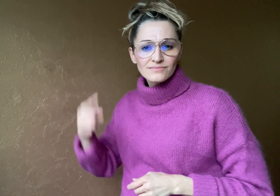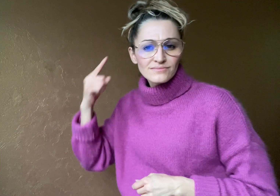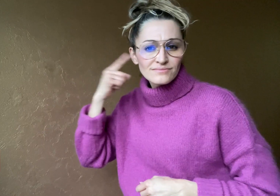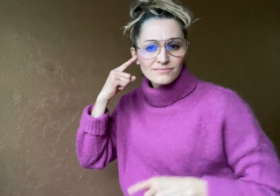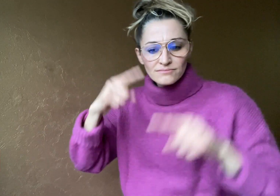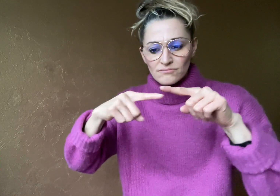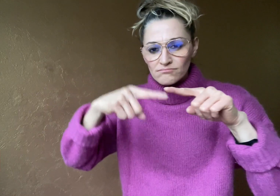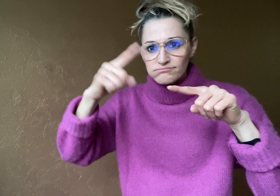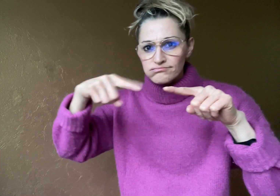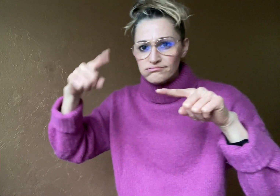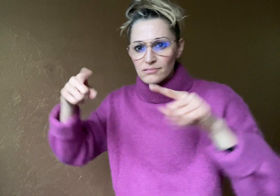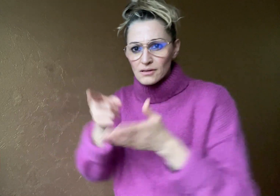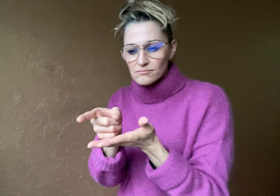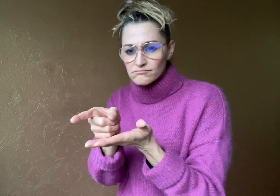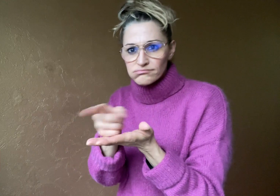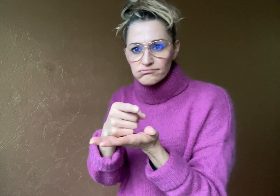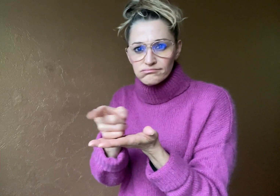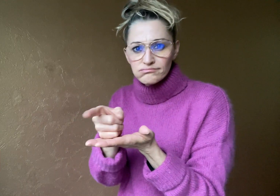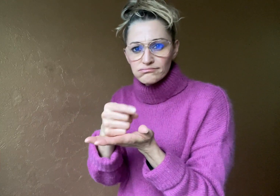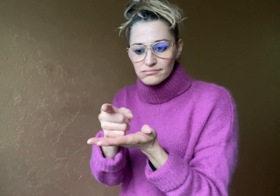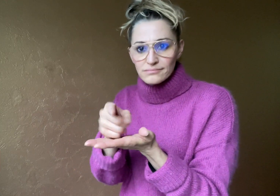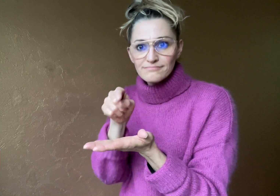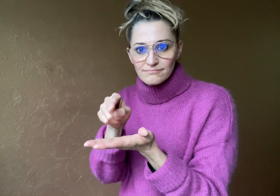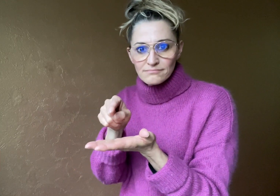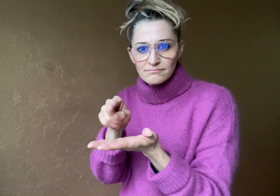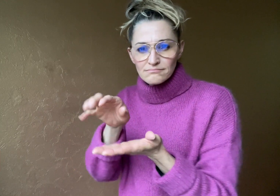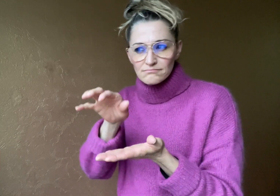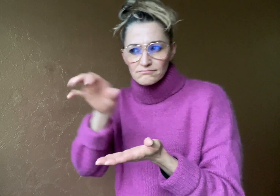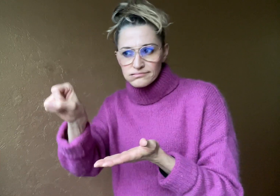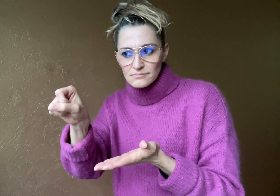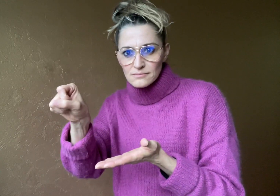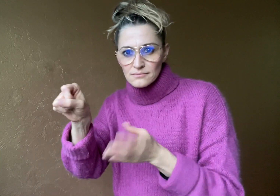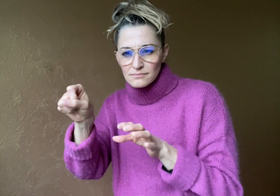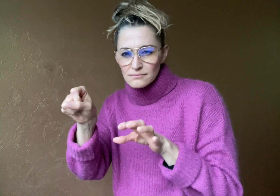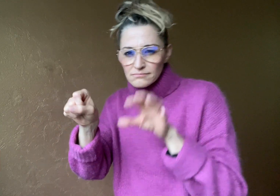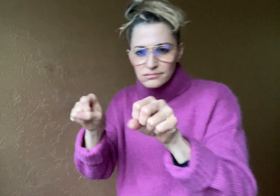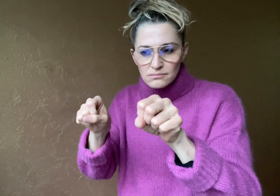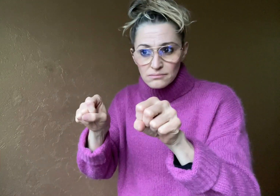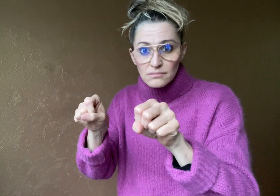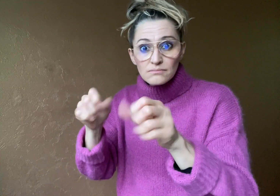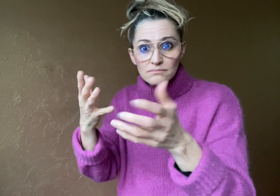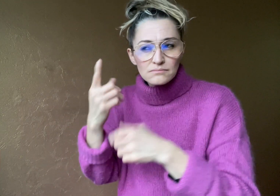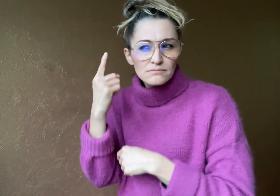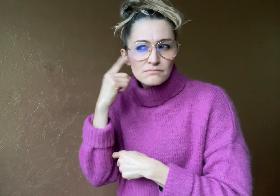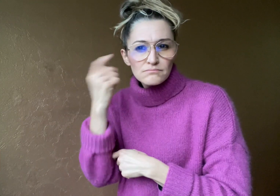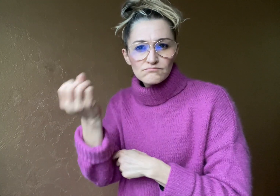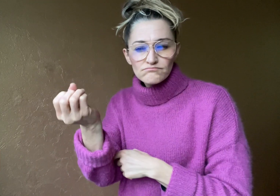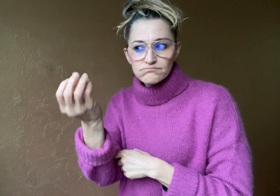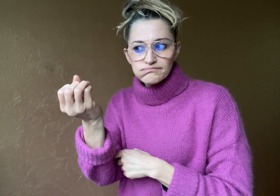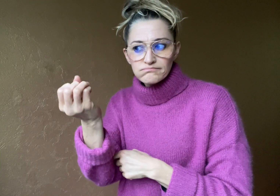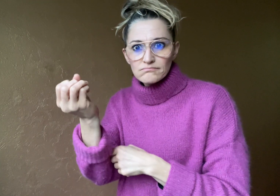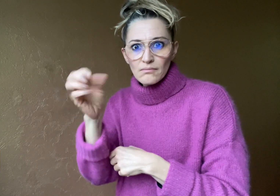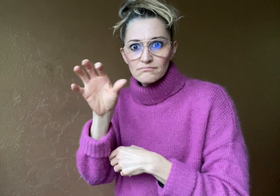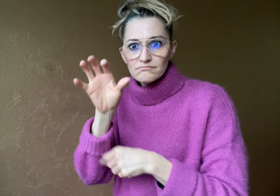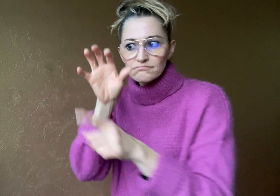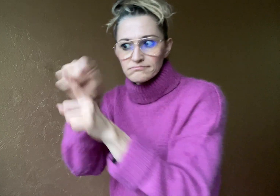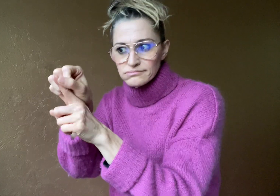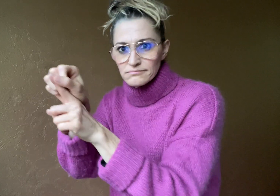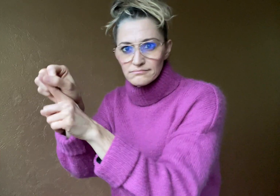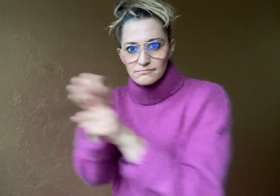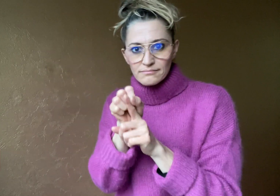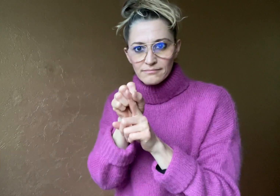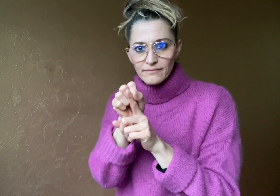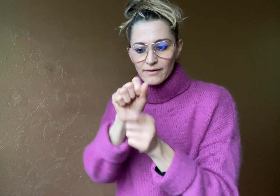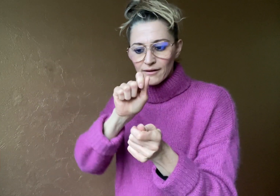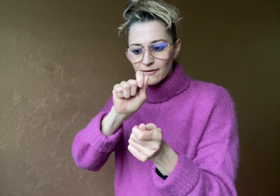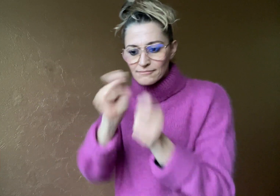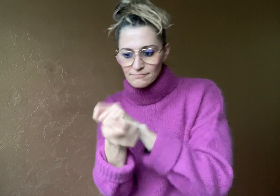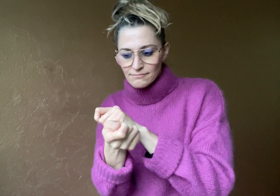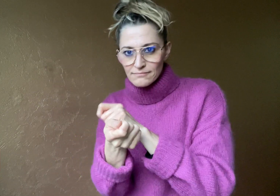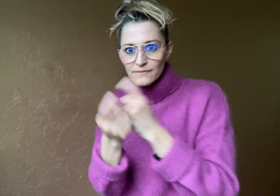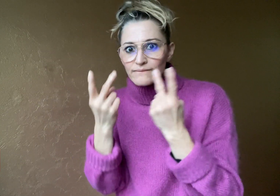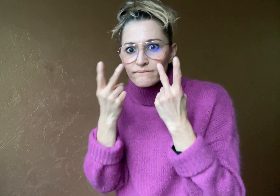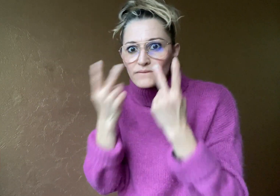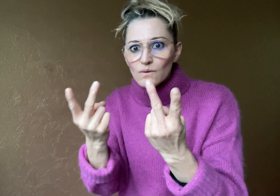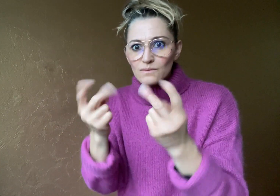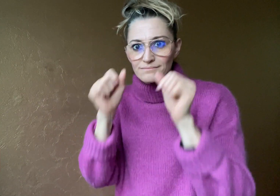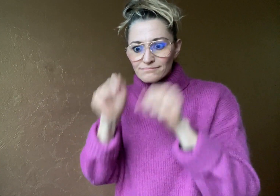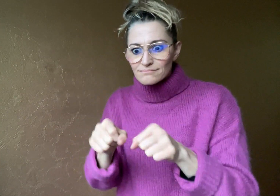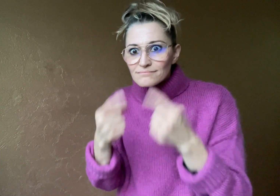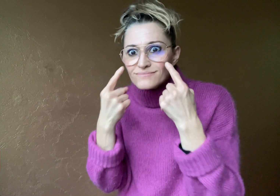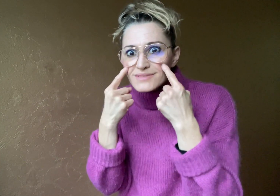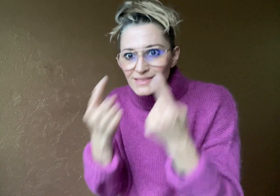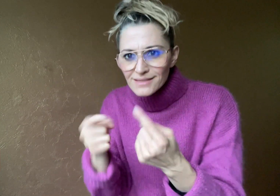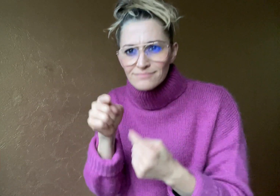The Audio Radar converts audio into visual cues using RGB LED